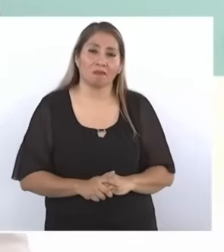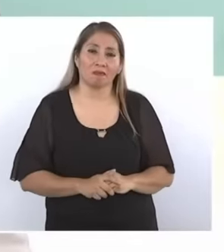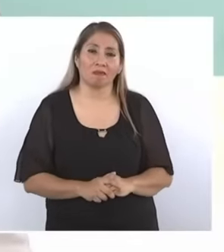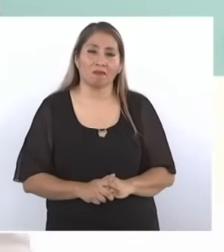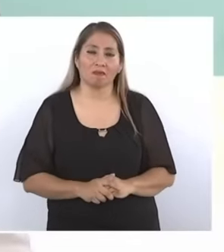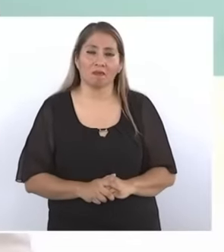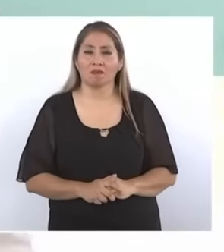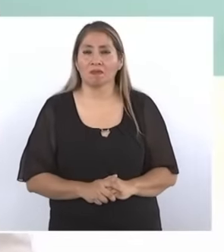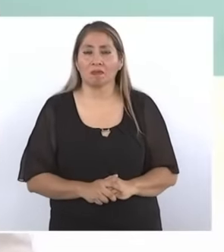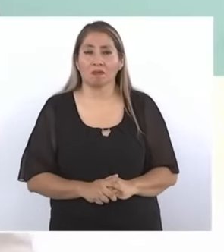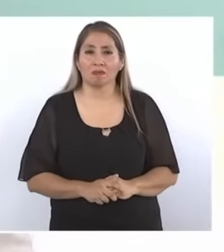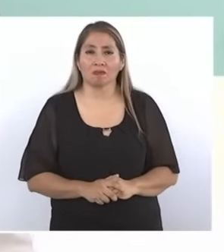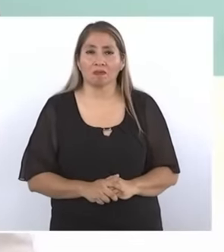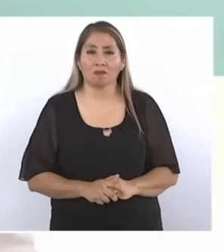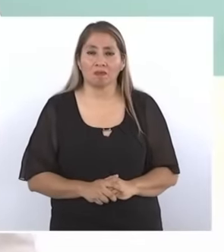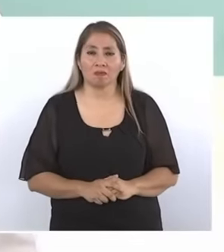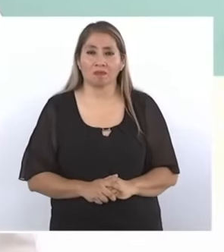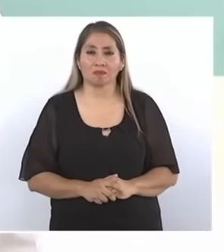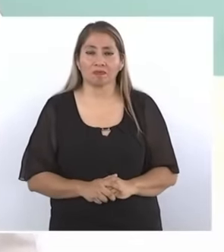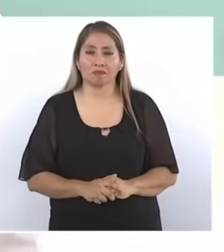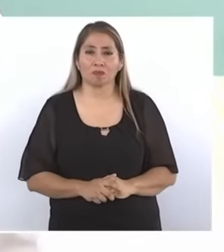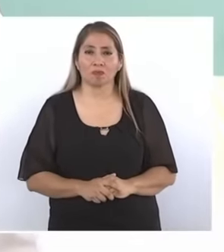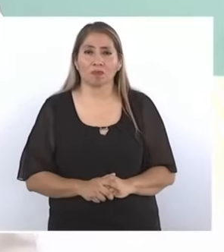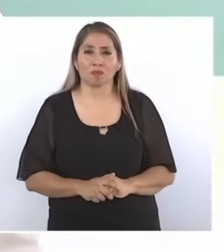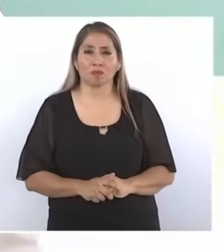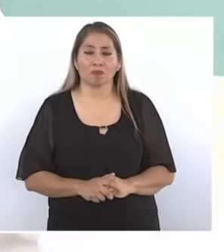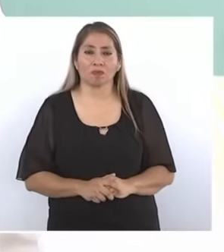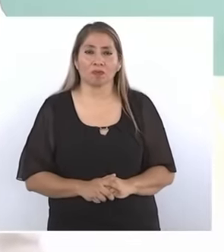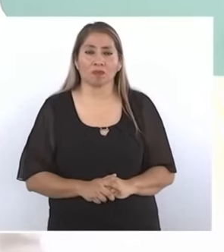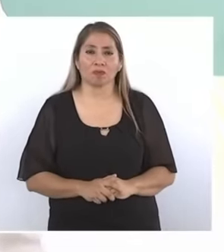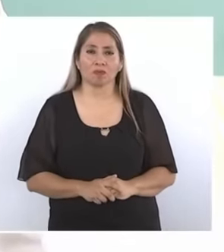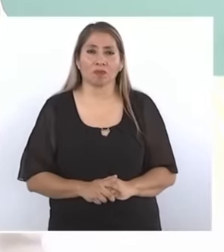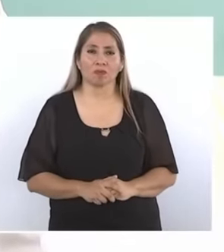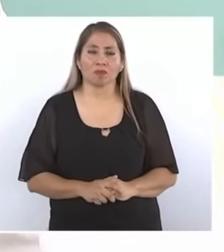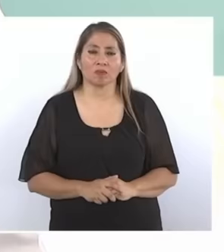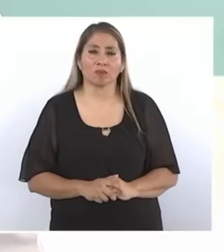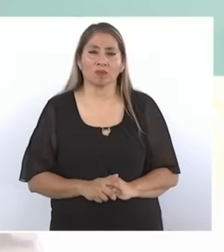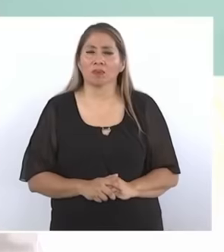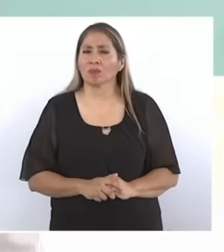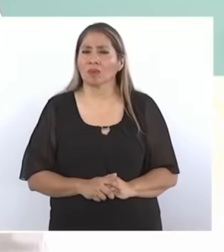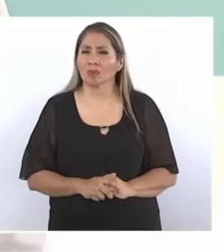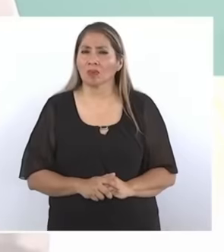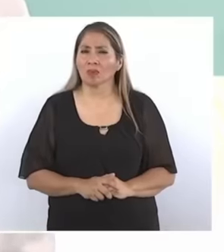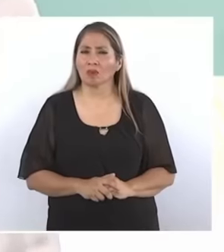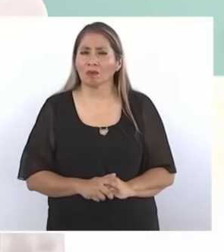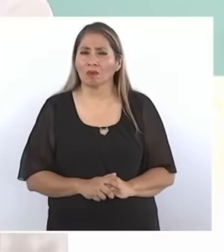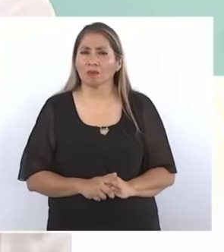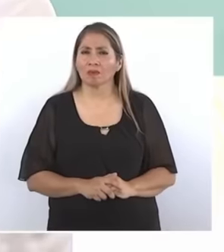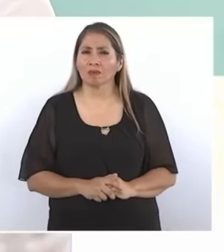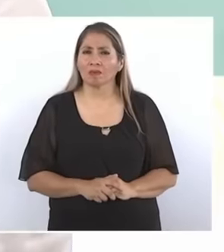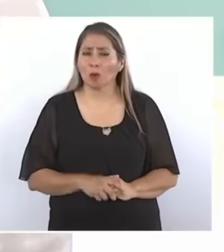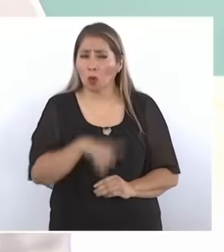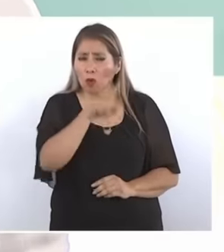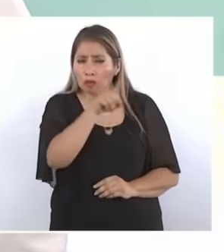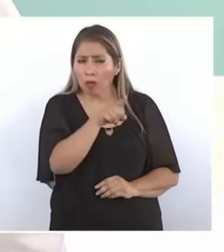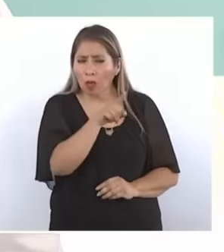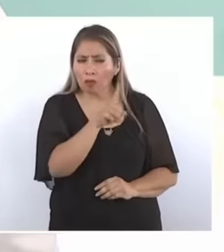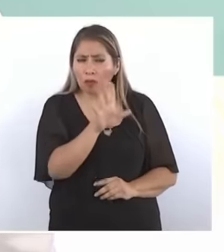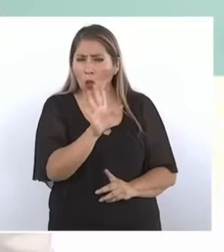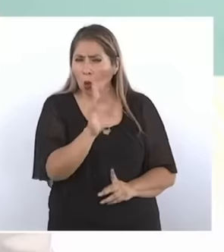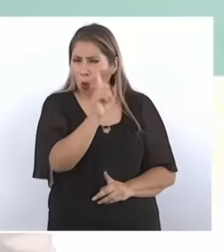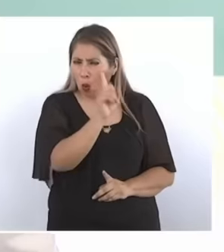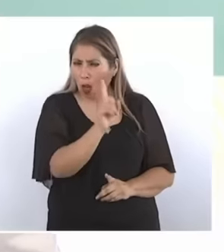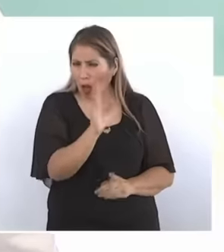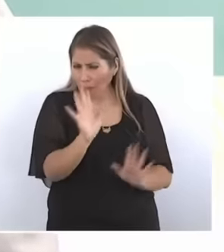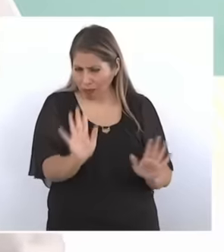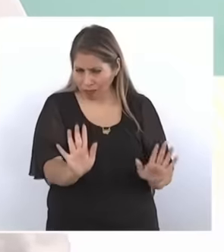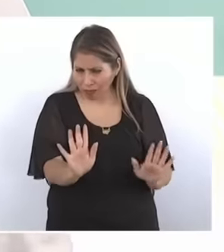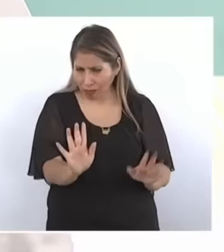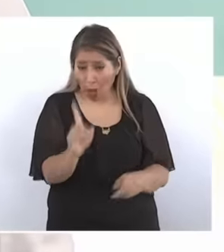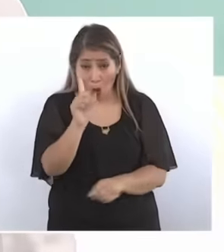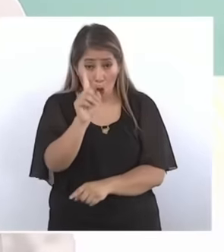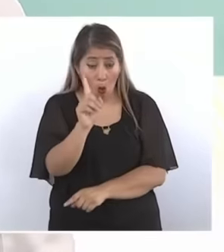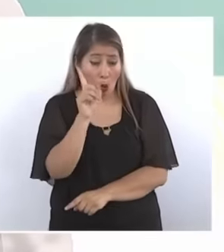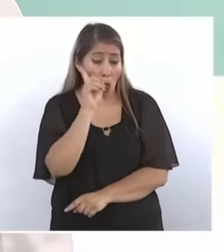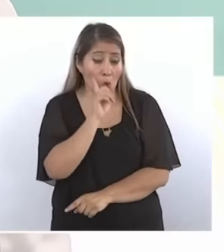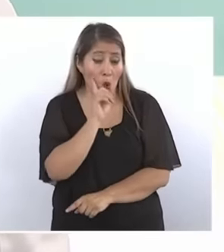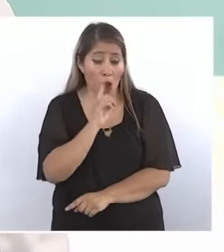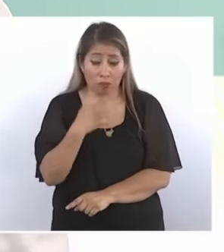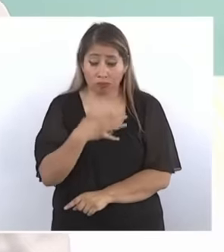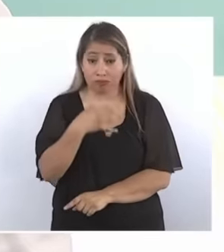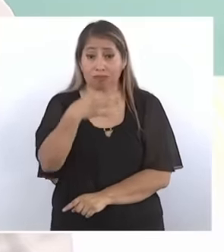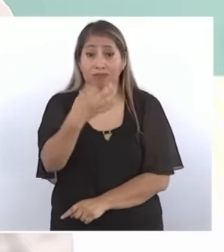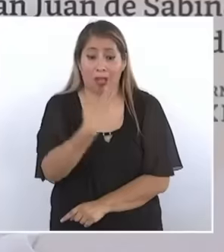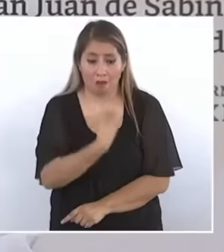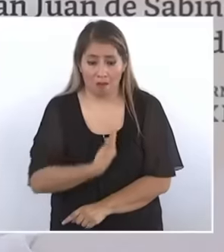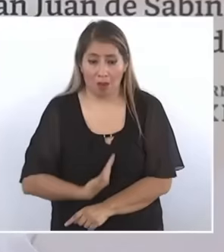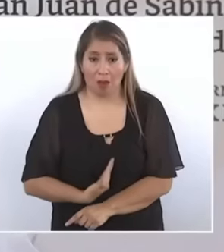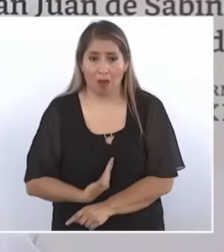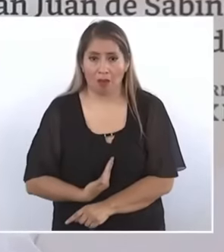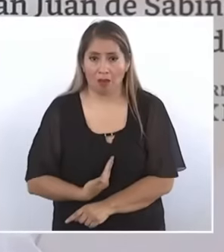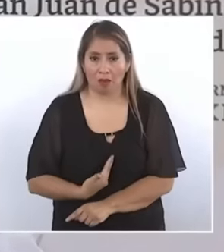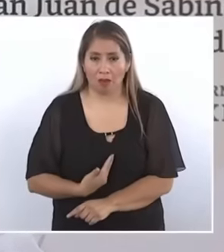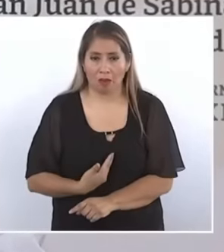not only is a woman to be president but a woman arrives by the will